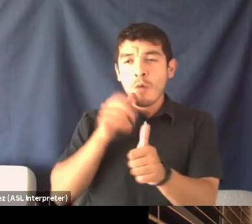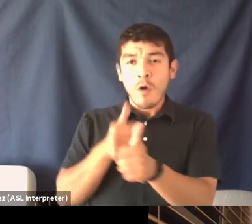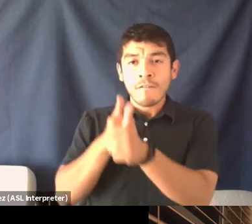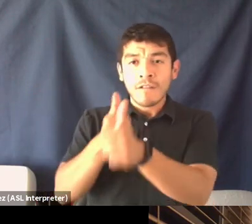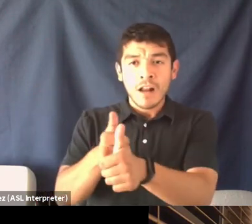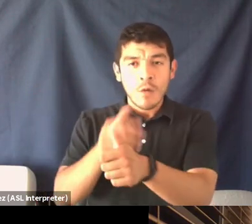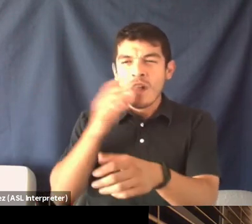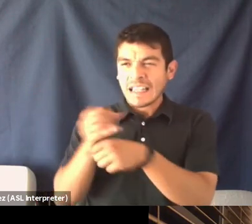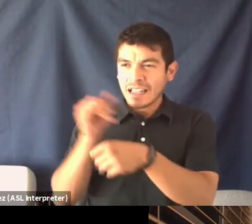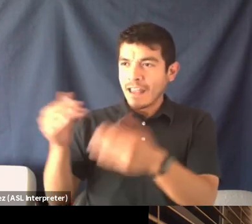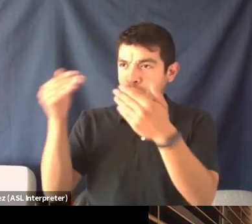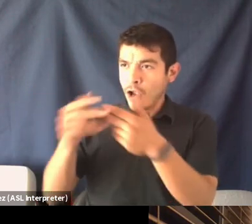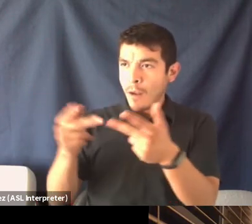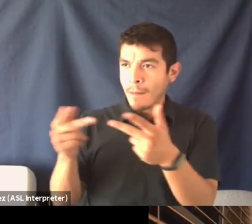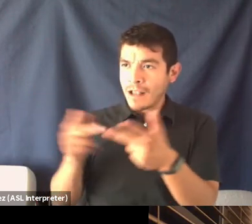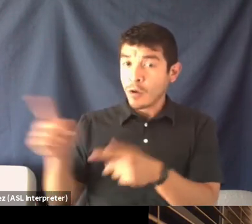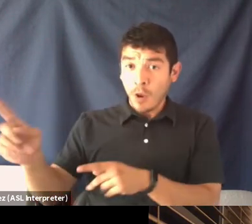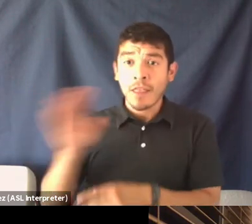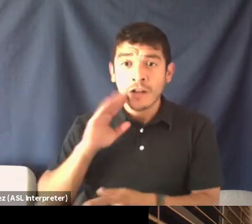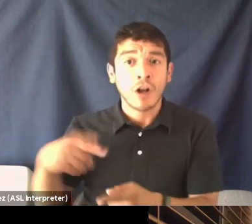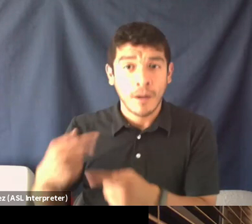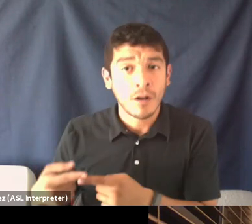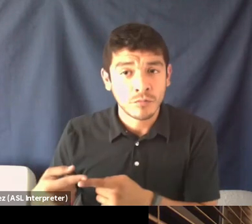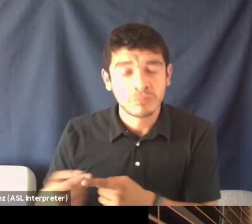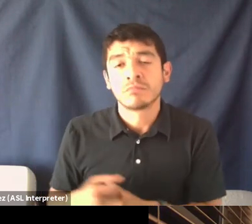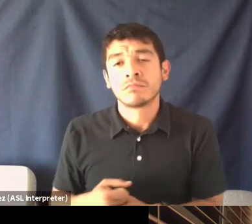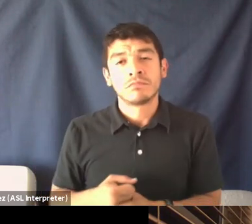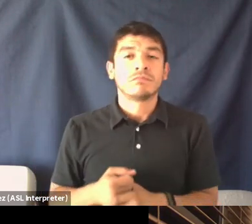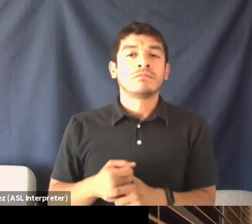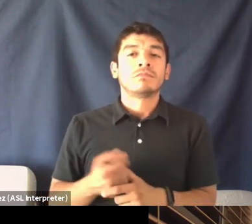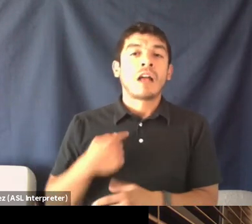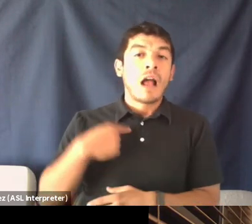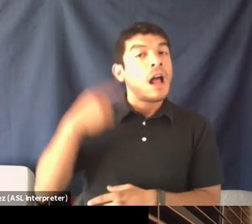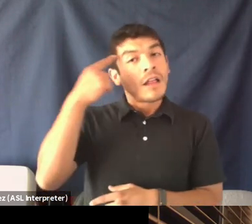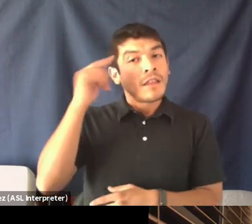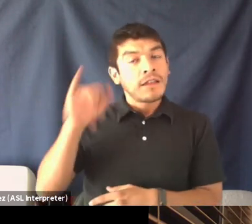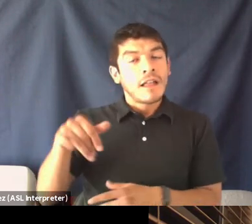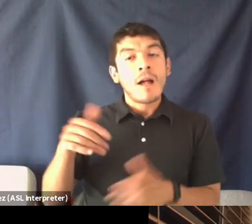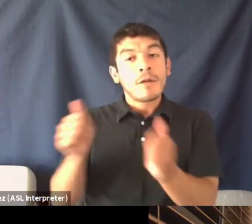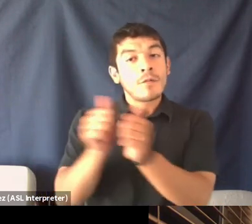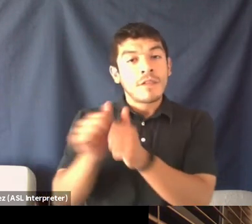dark places they went to. But I think being with them weirdly in that,